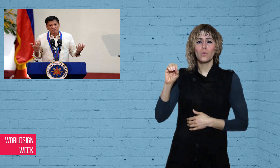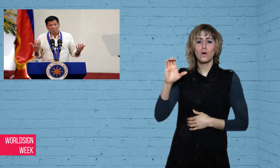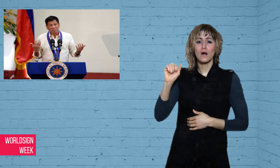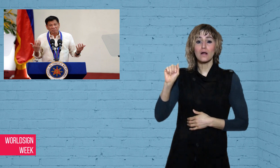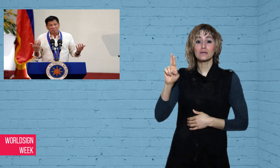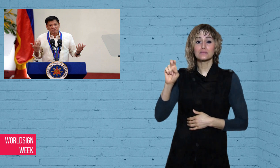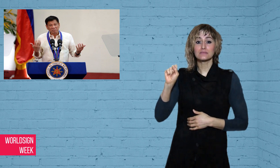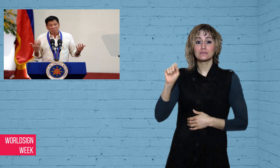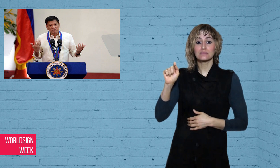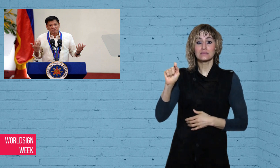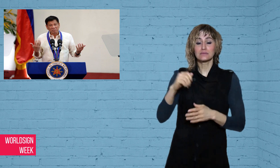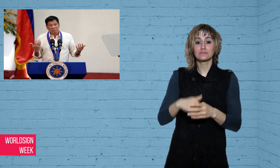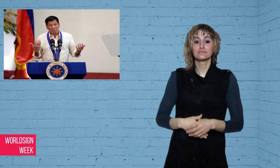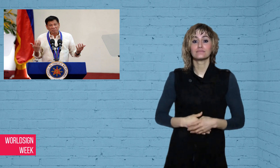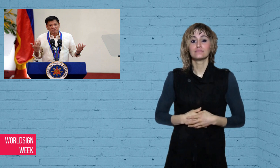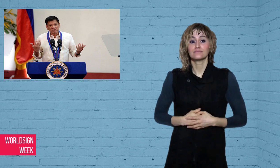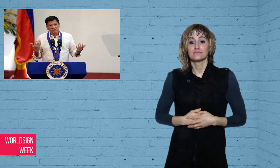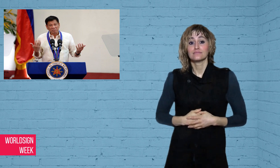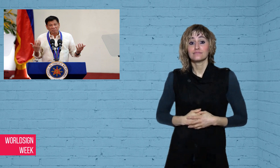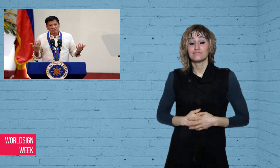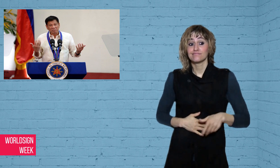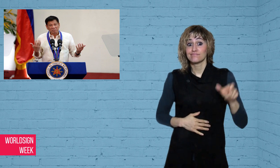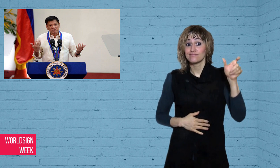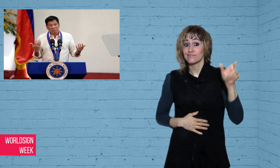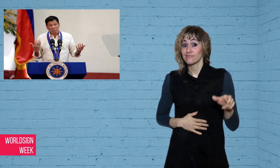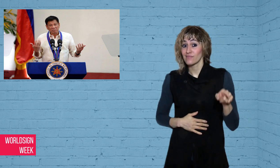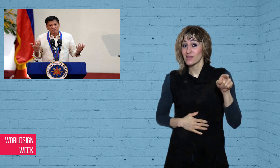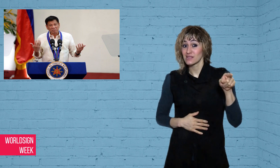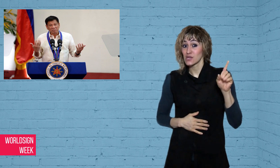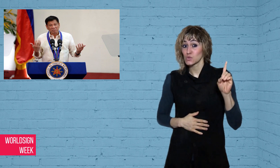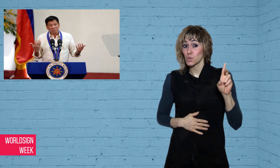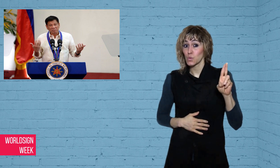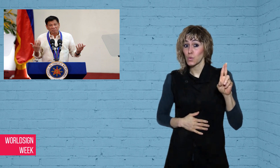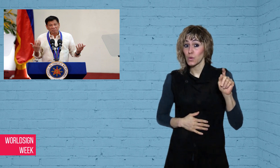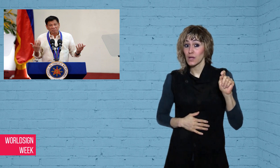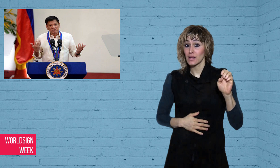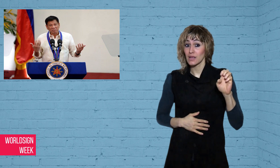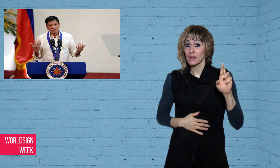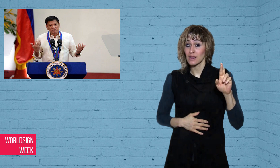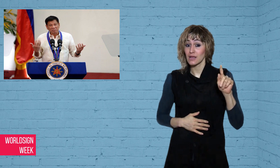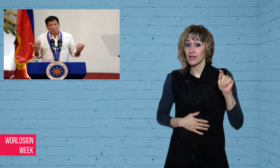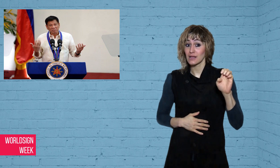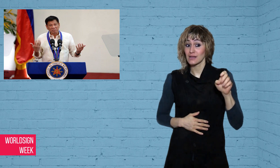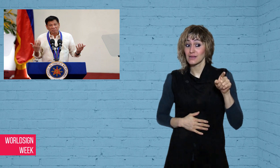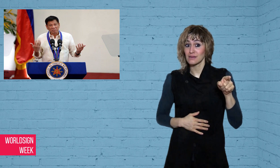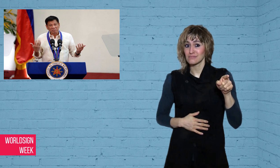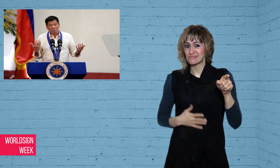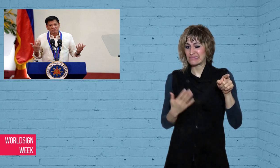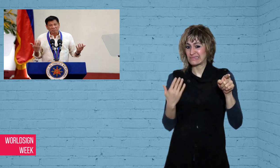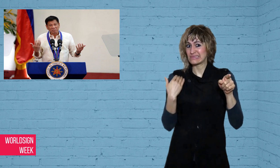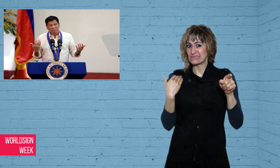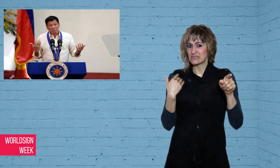“no one” could stop him from imposing